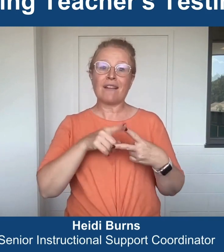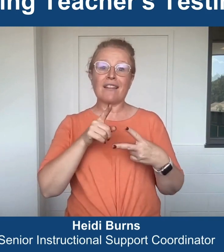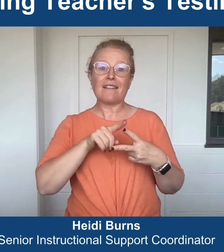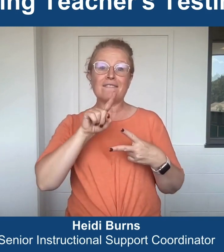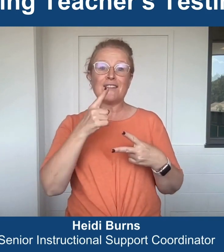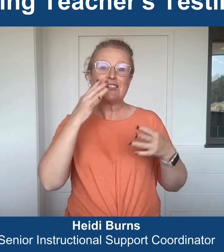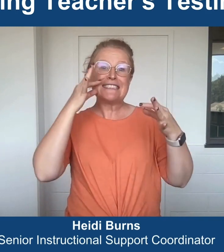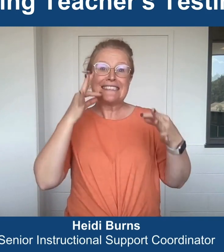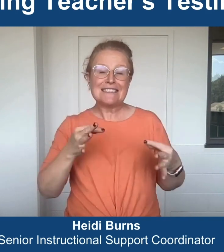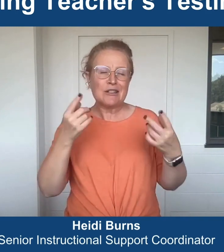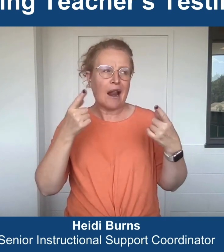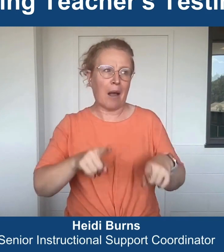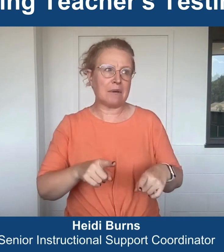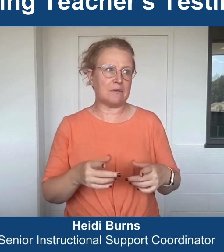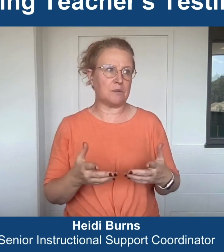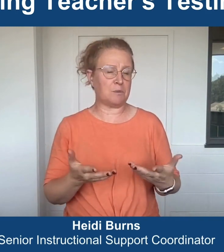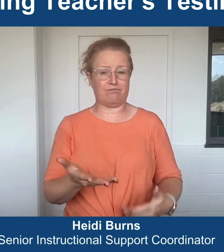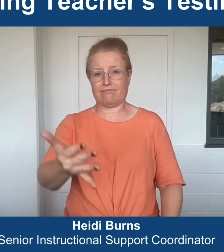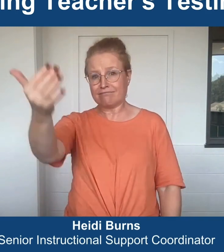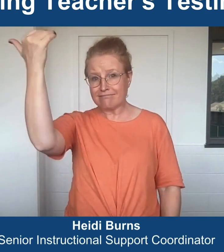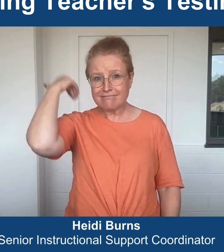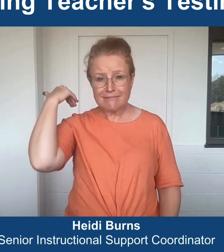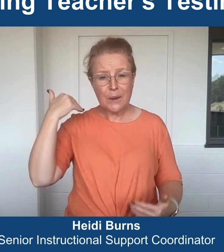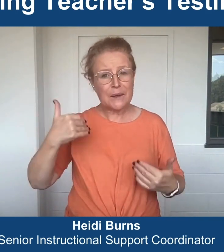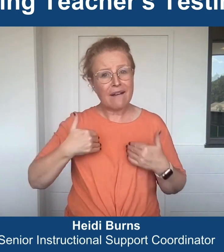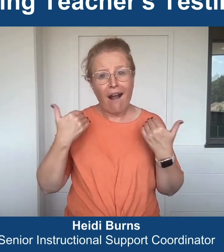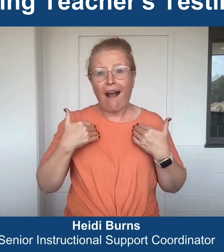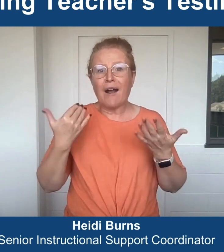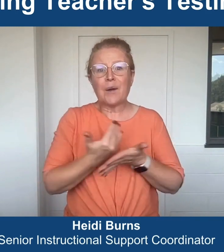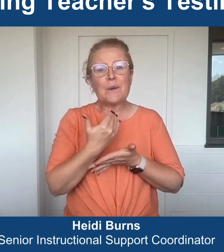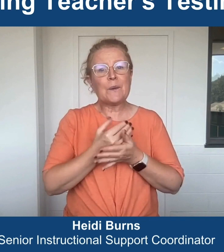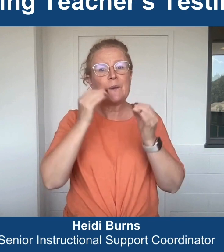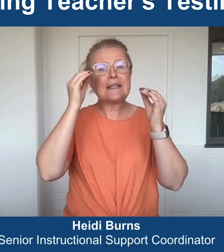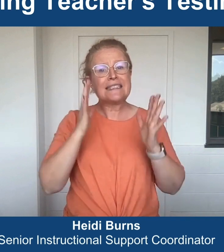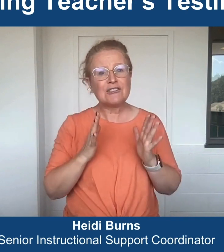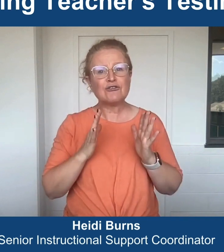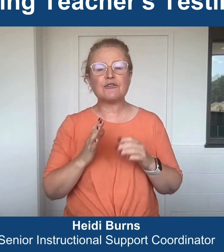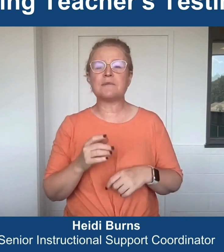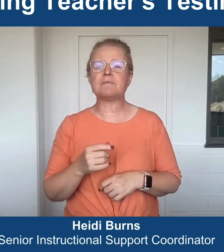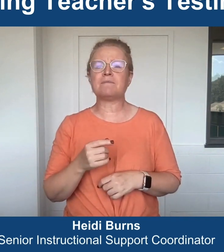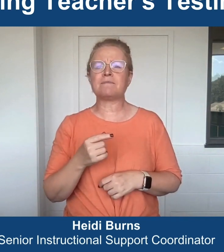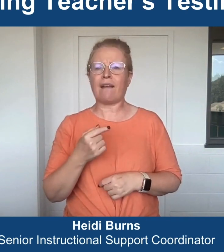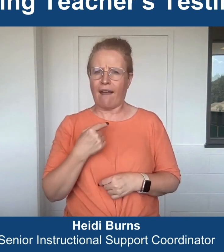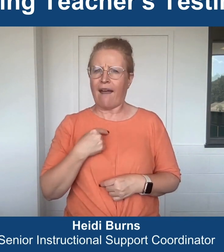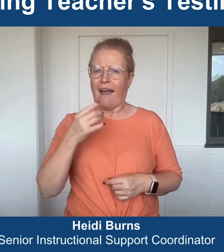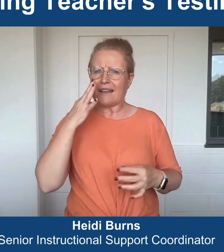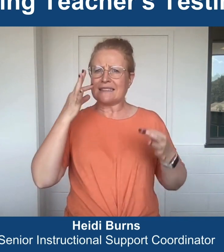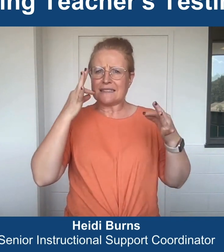The first decision happened a long time ago when I was a young new teacher.